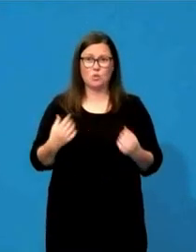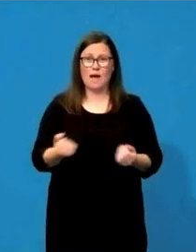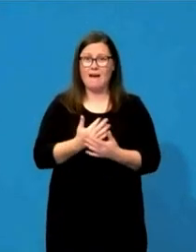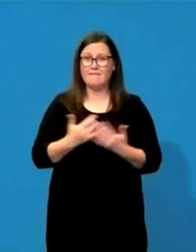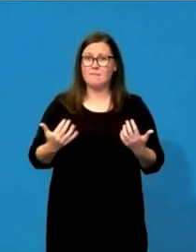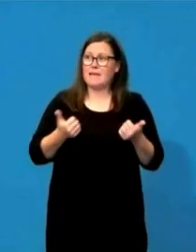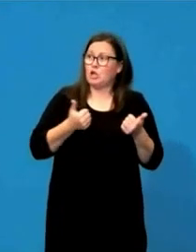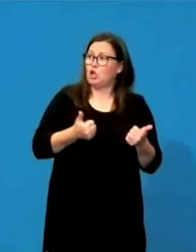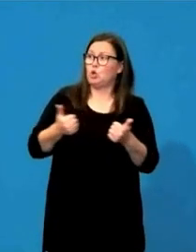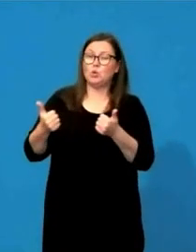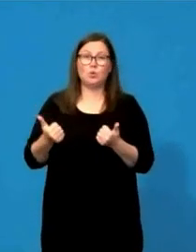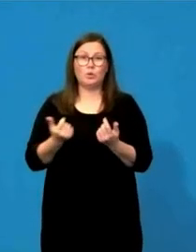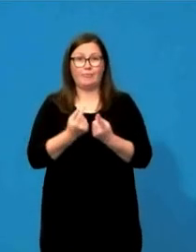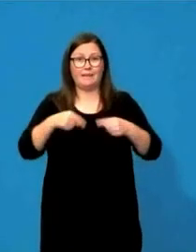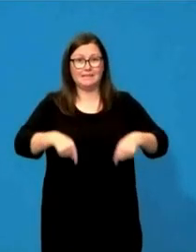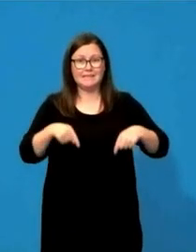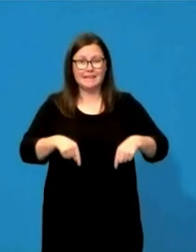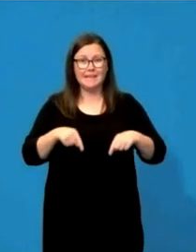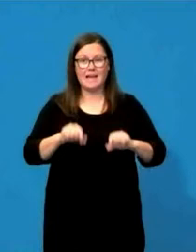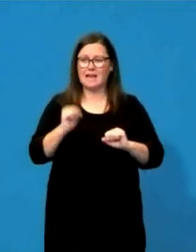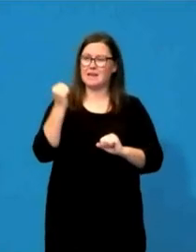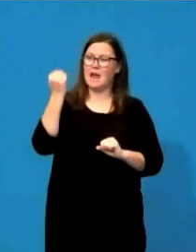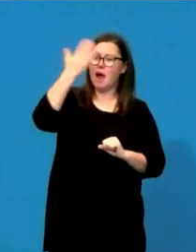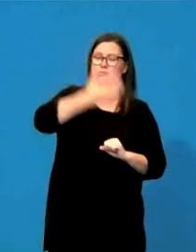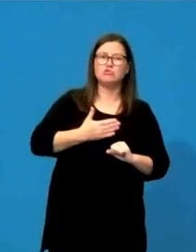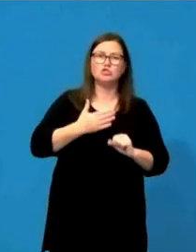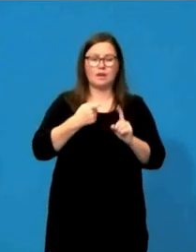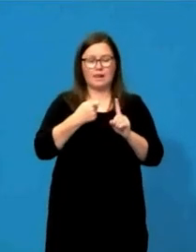The kinship system, just blows me away in how protective people feel.